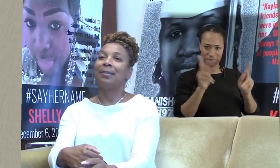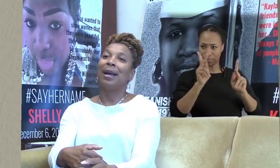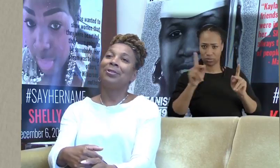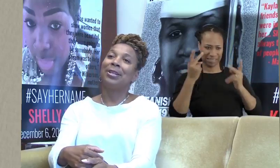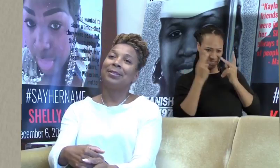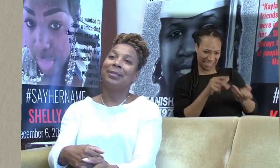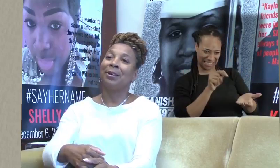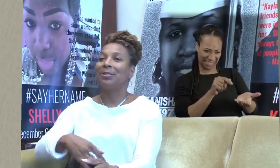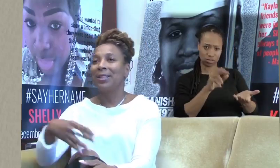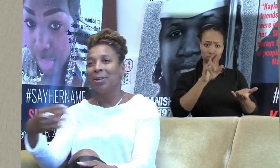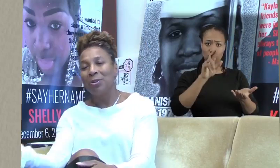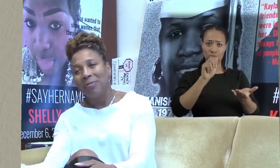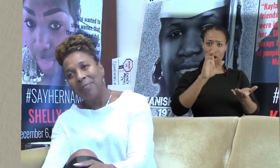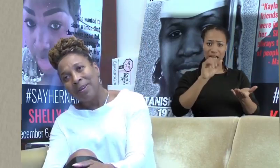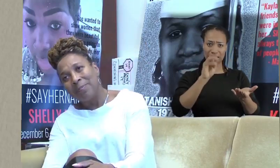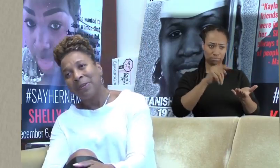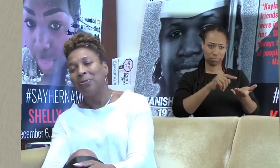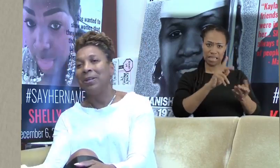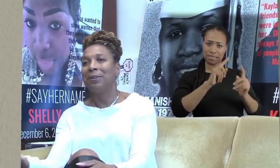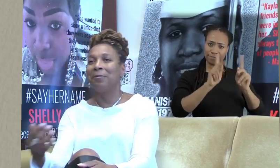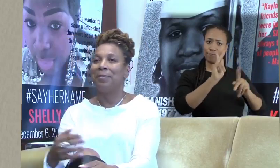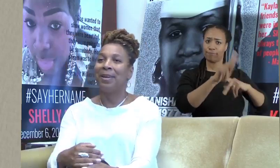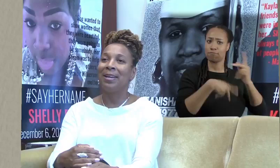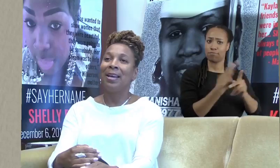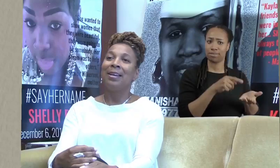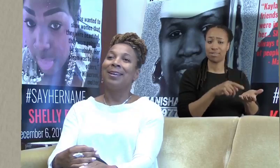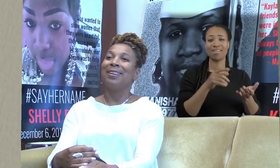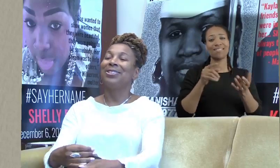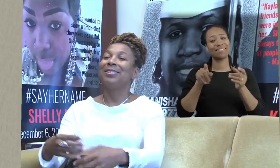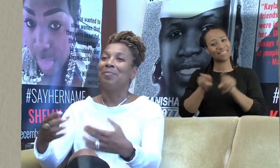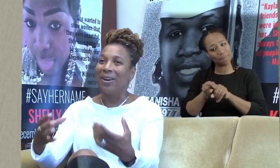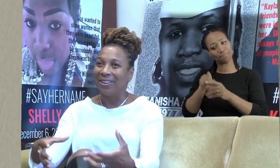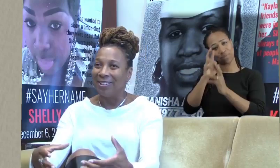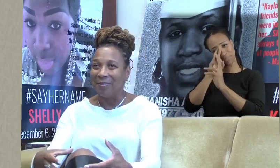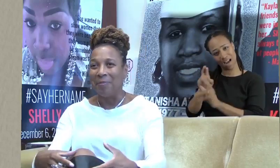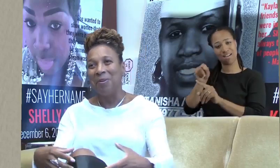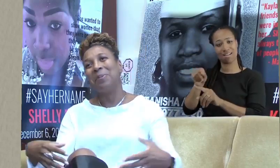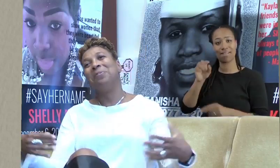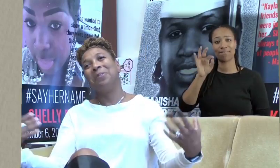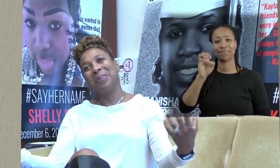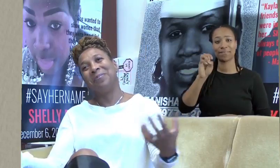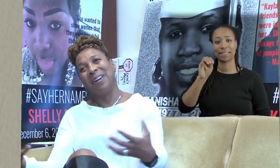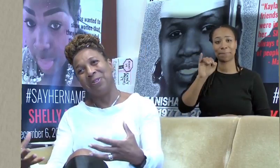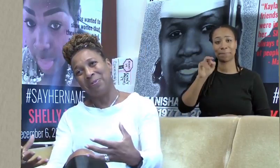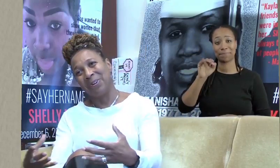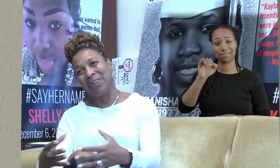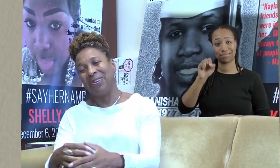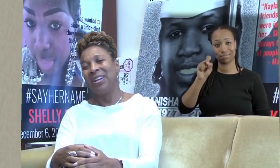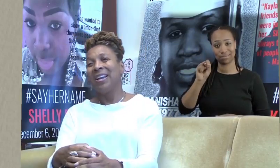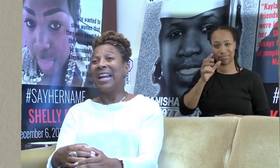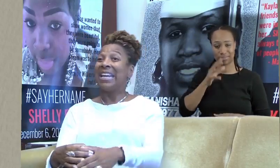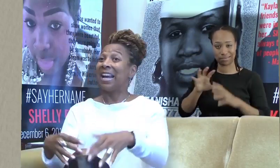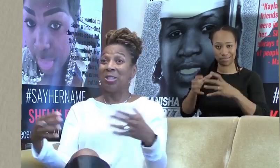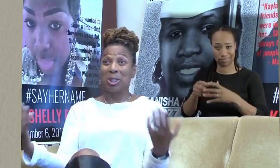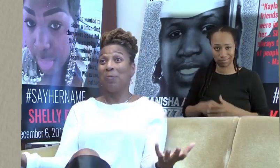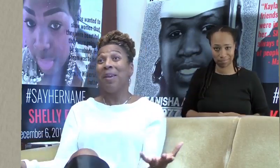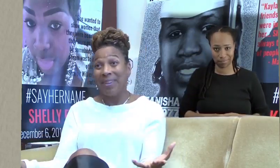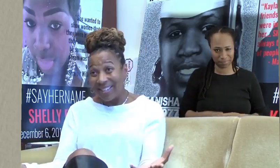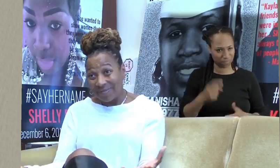“No this is a version of racism that you need to be aware of” and the same with respect to feminist.